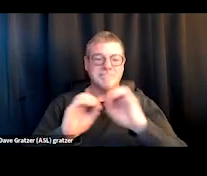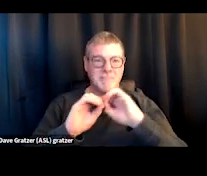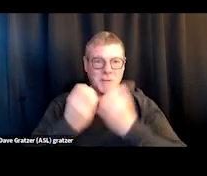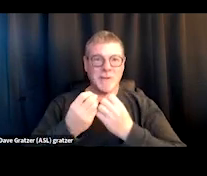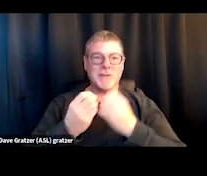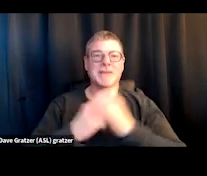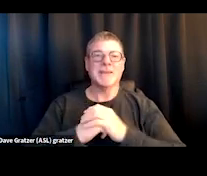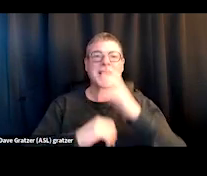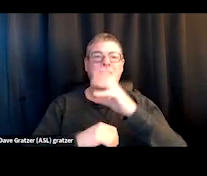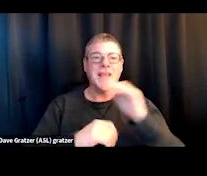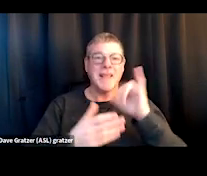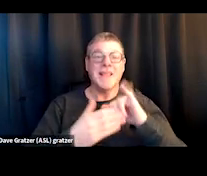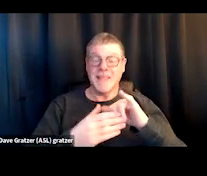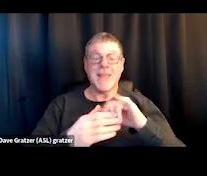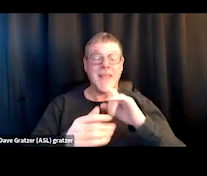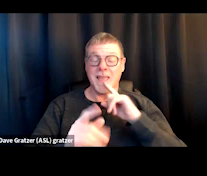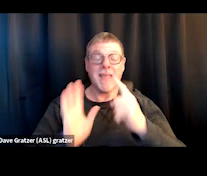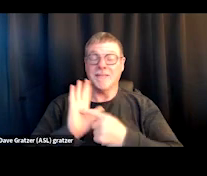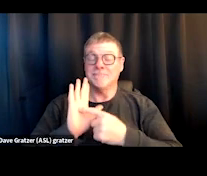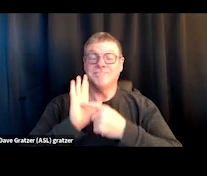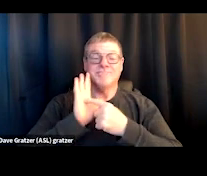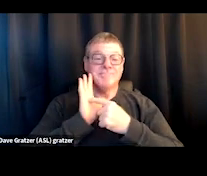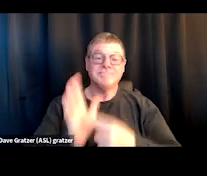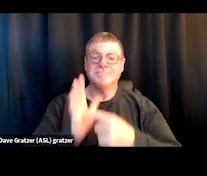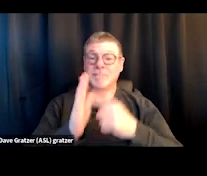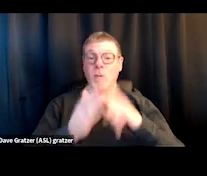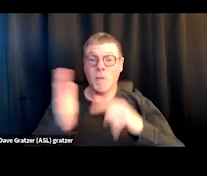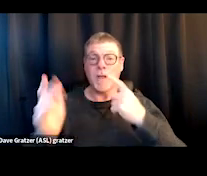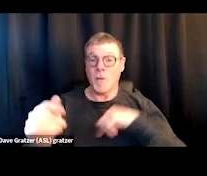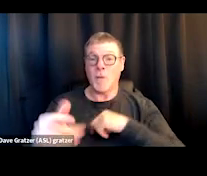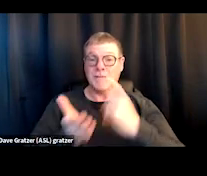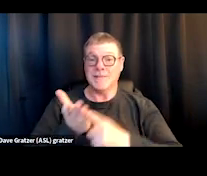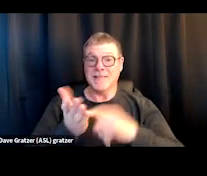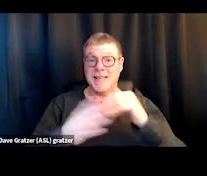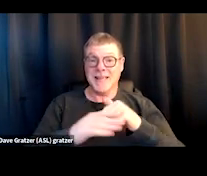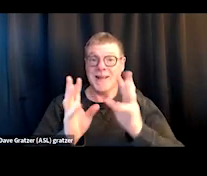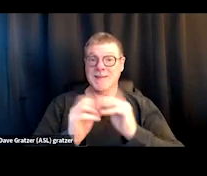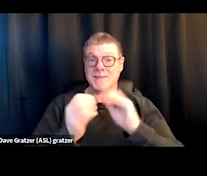that are exemplifying a lot of what we covered in session two.